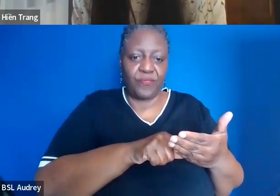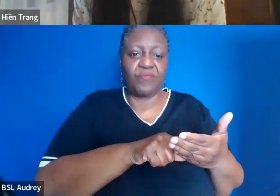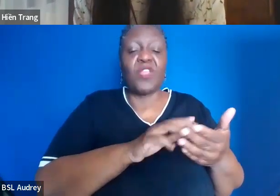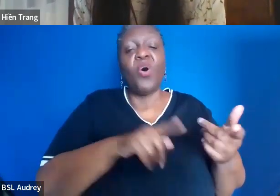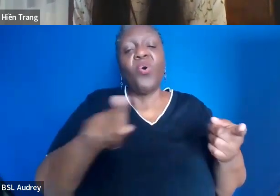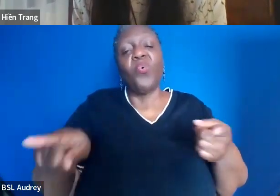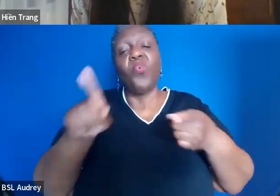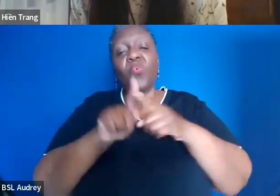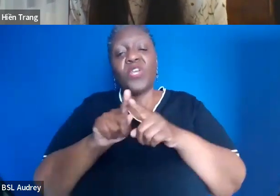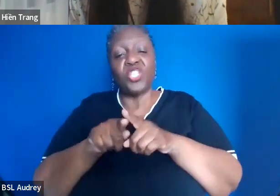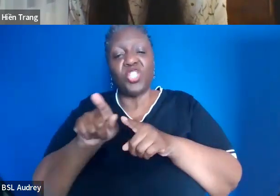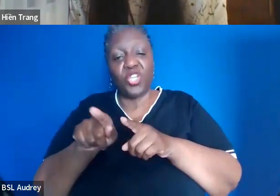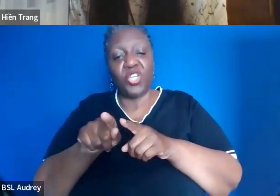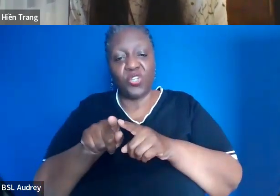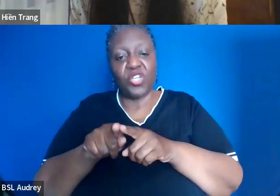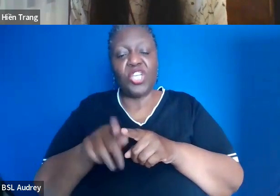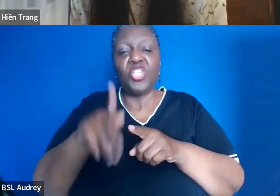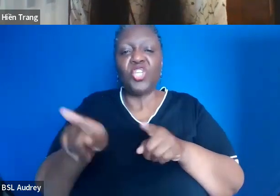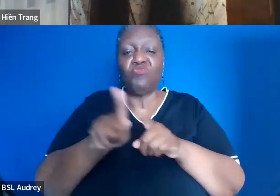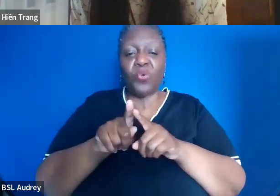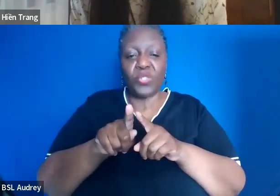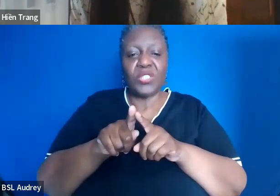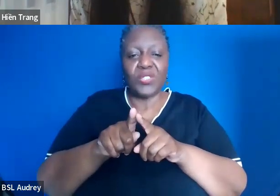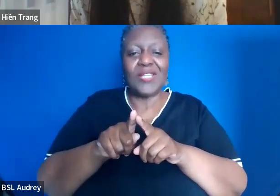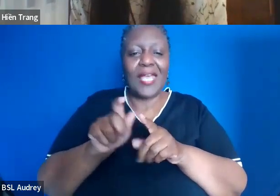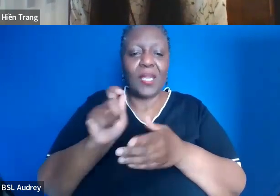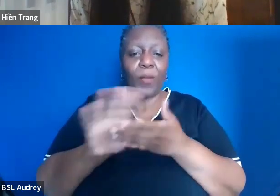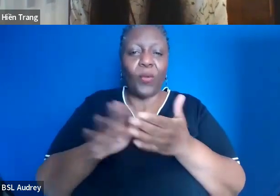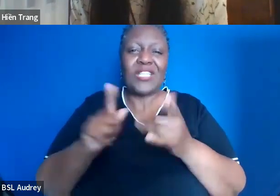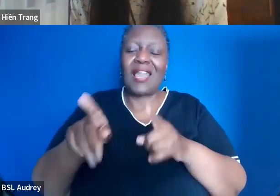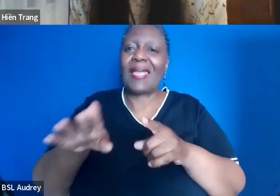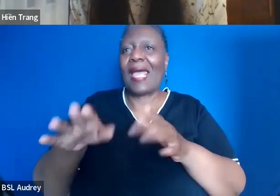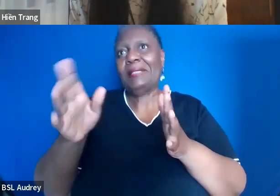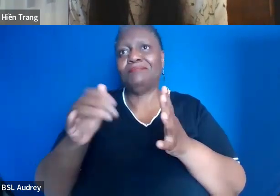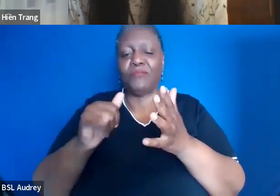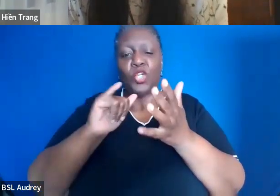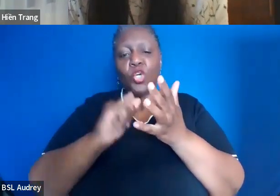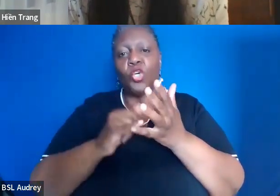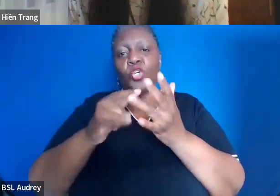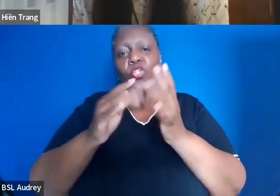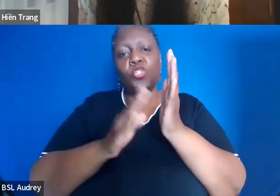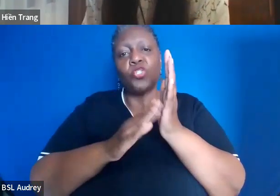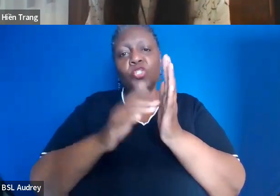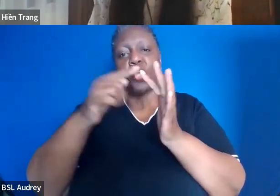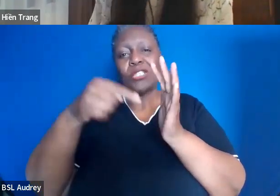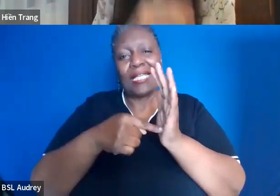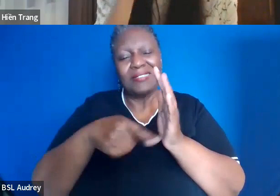in the style of poetry which is basically like a sonnet and heptameter and usually like eight